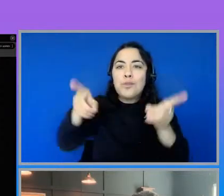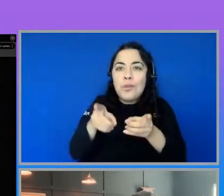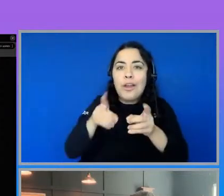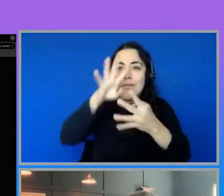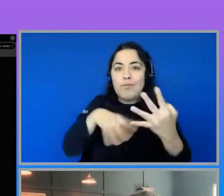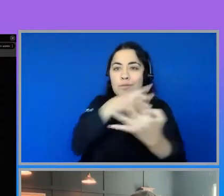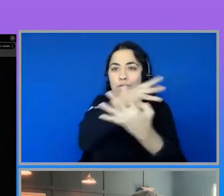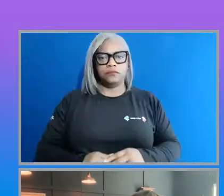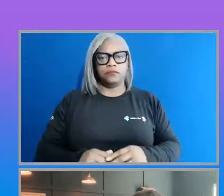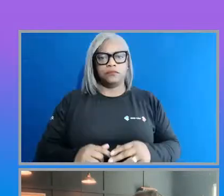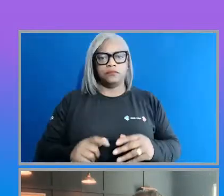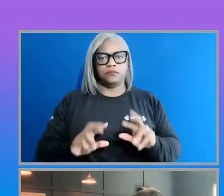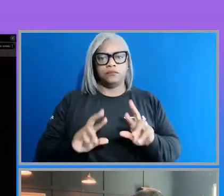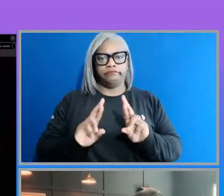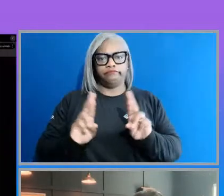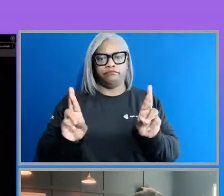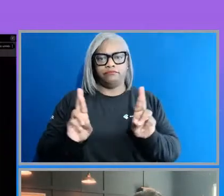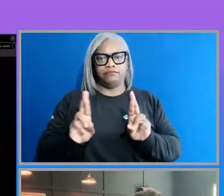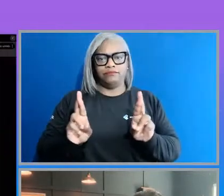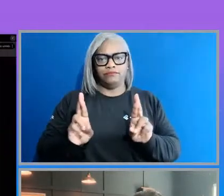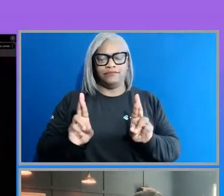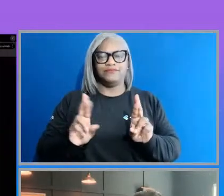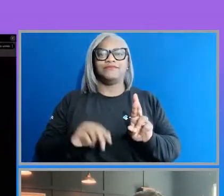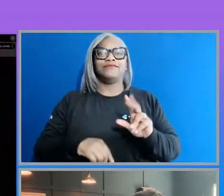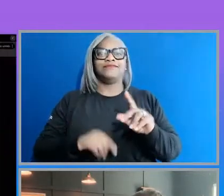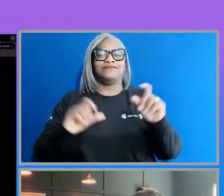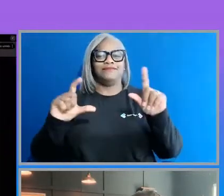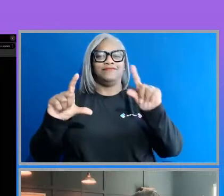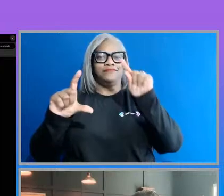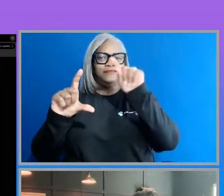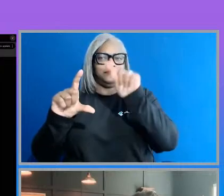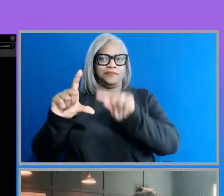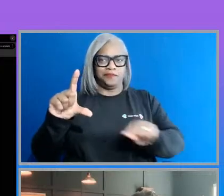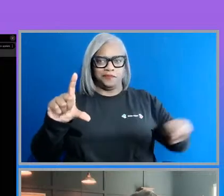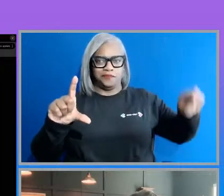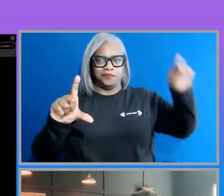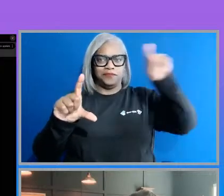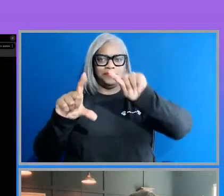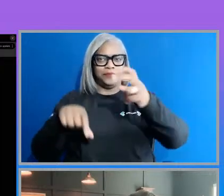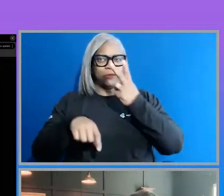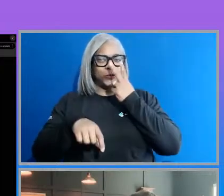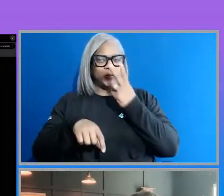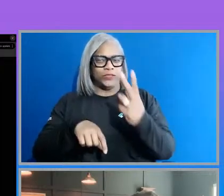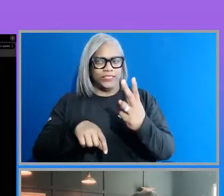chart. Here we have a donut chart. The chart has a circle